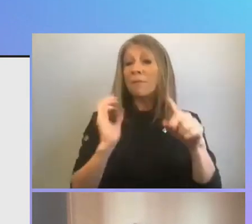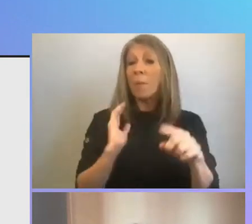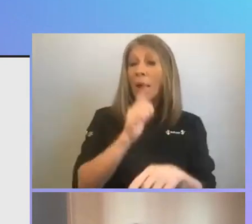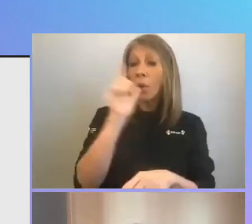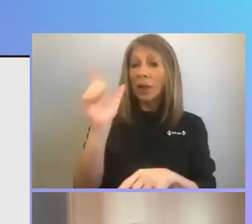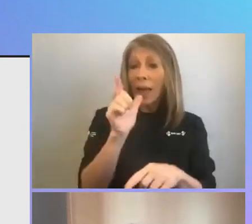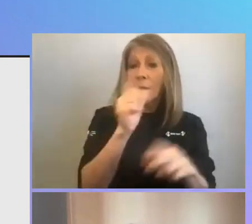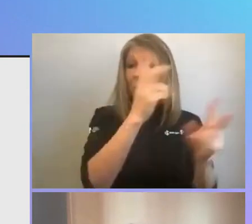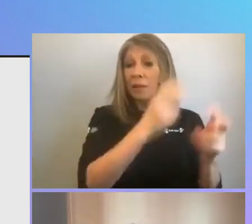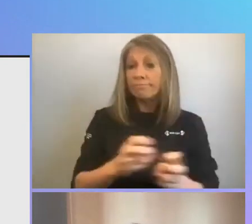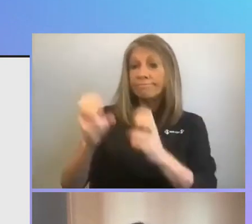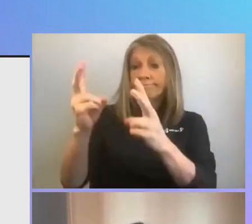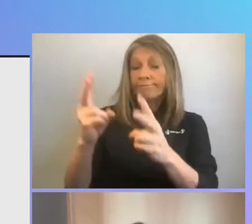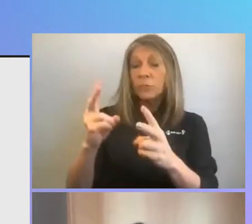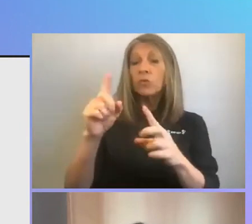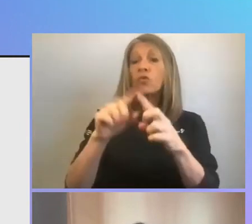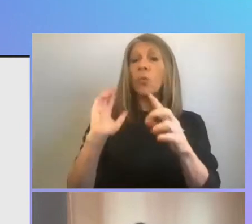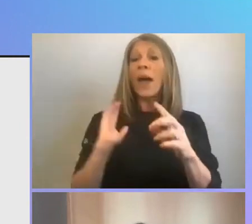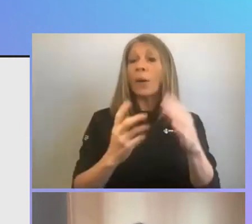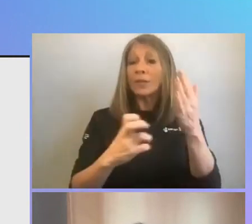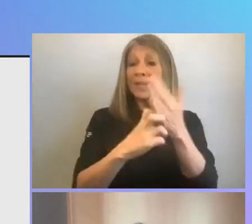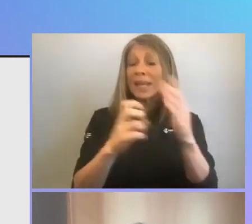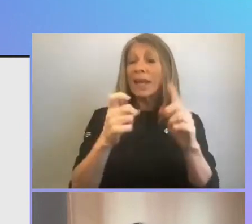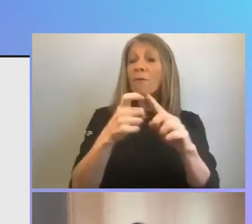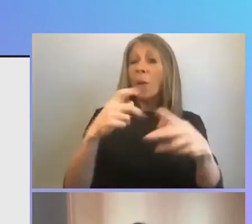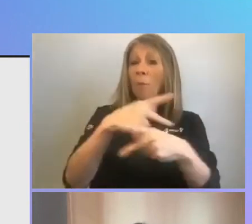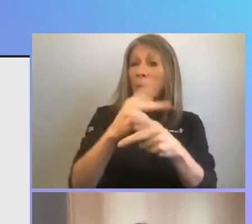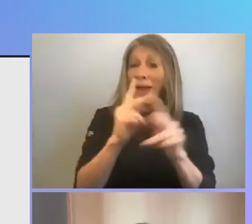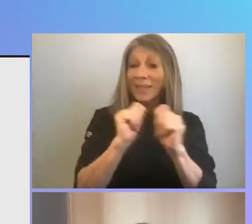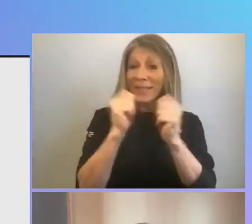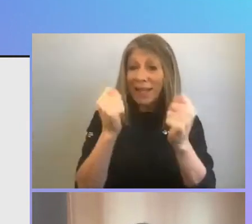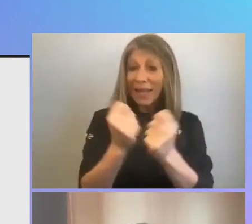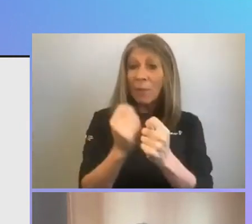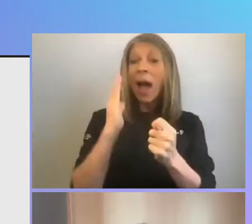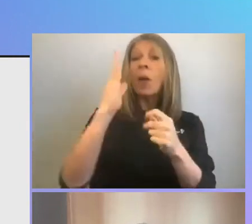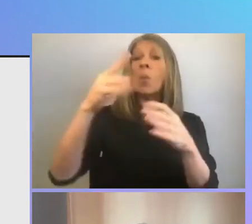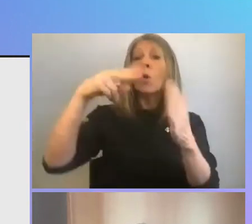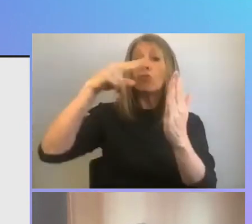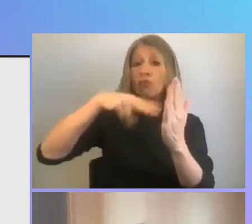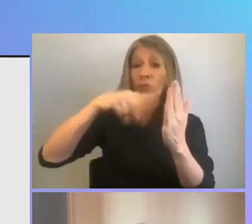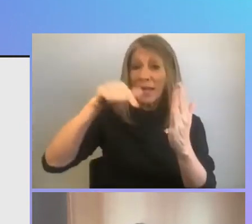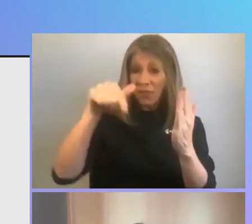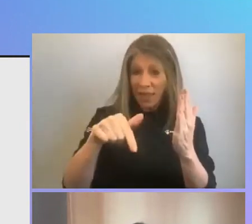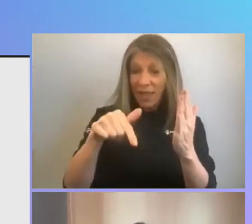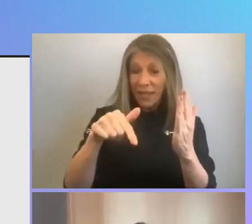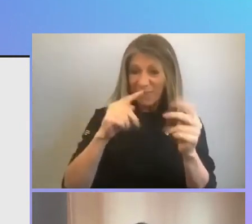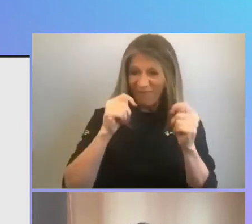paste it into our tickets from our product teams. So I'm going to go ahead and read through this criteria real quick for the